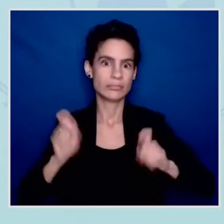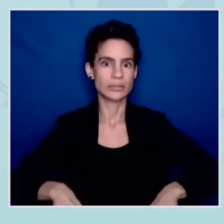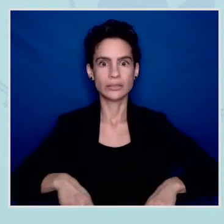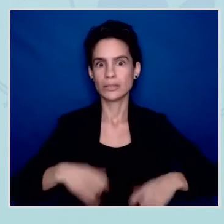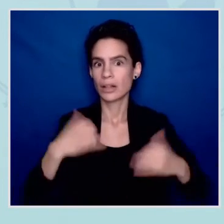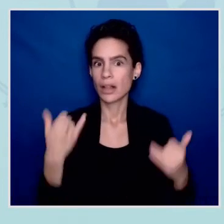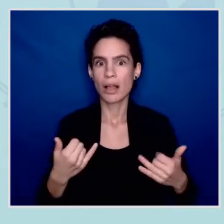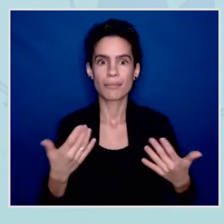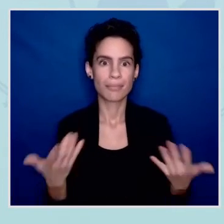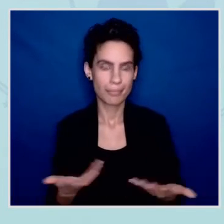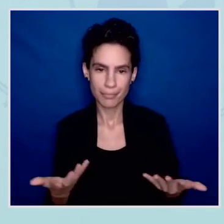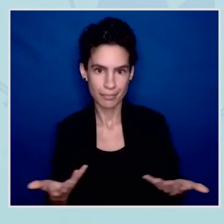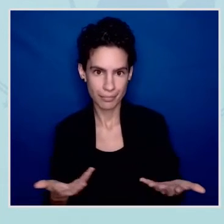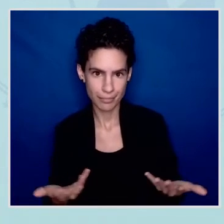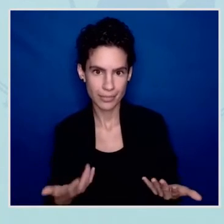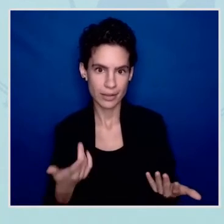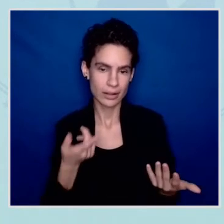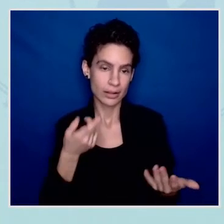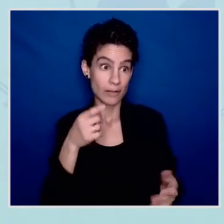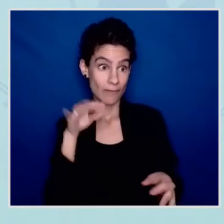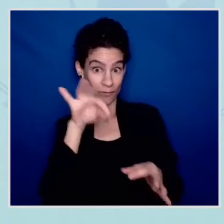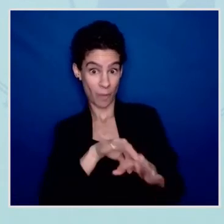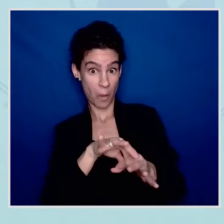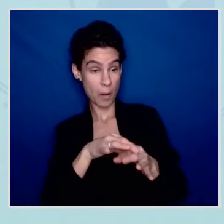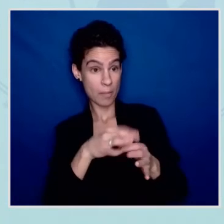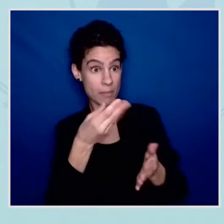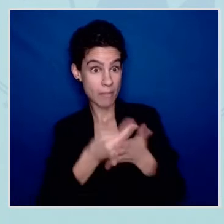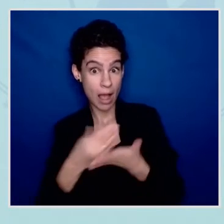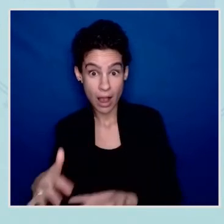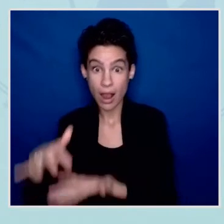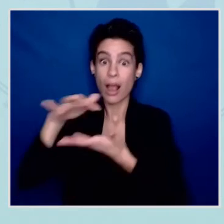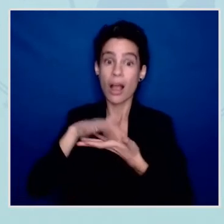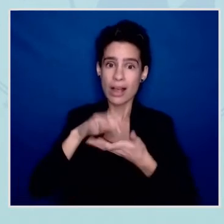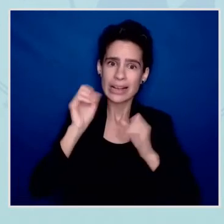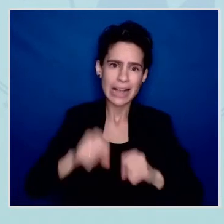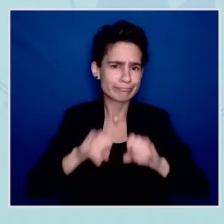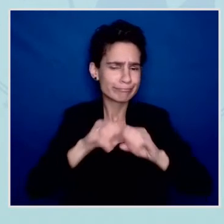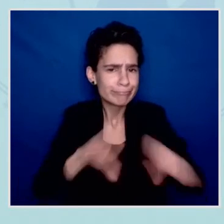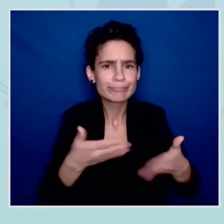ECONOMIES AND SO ON.